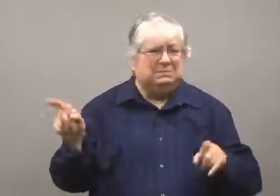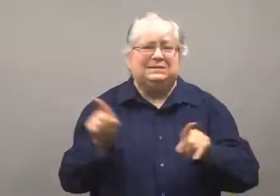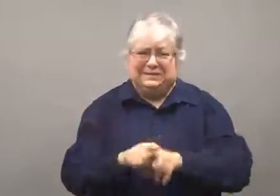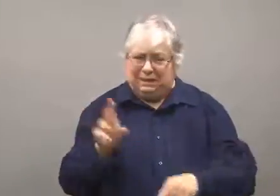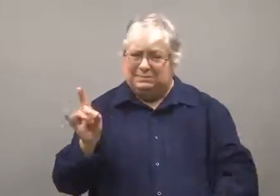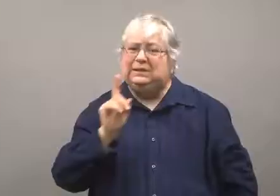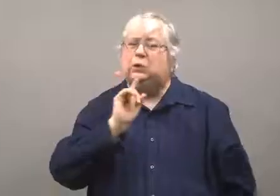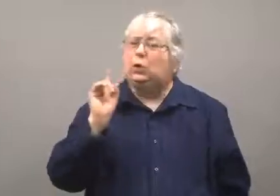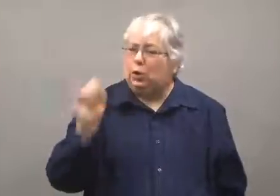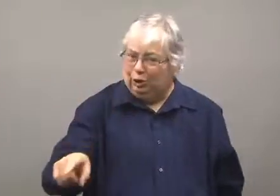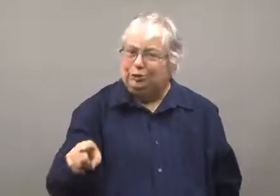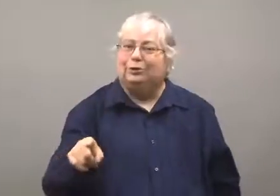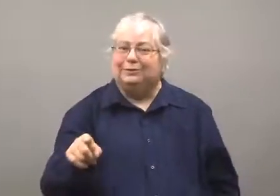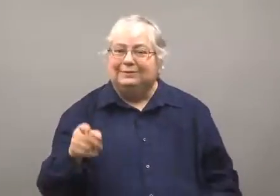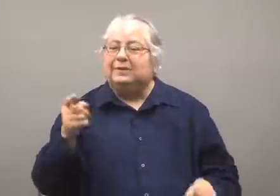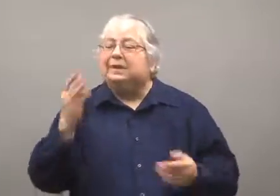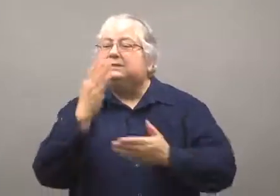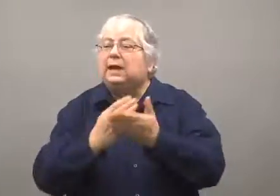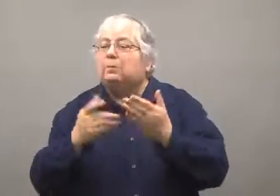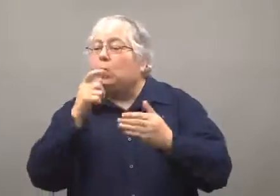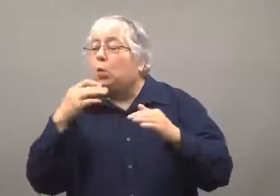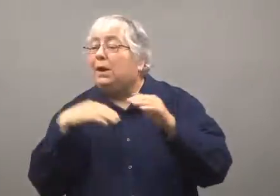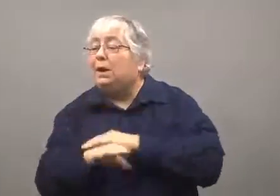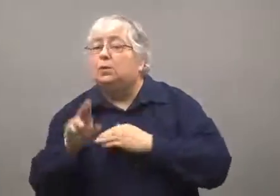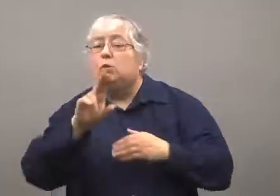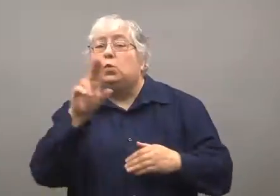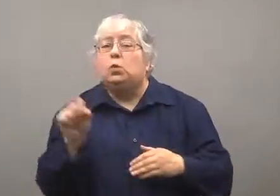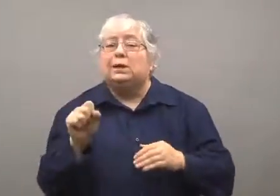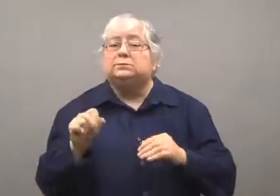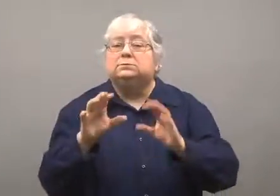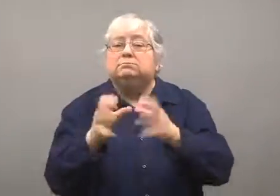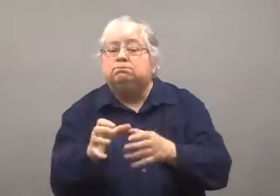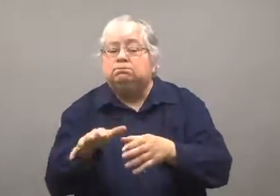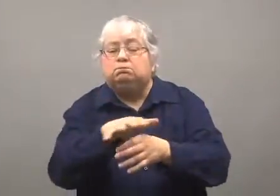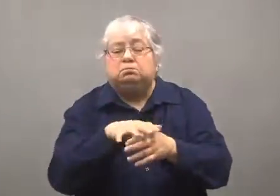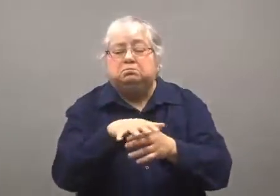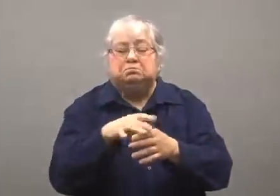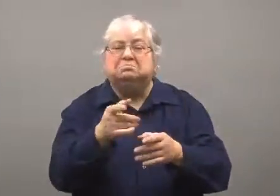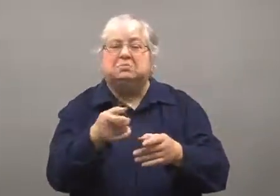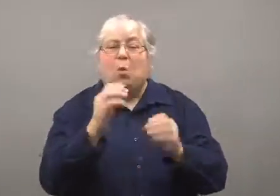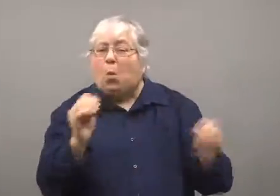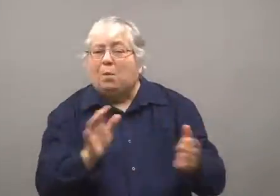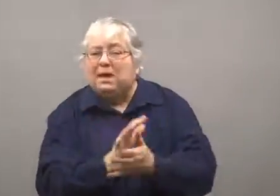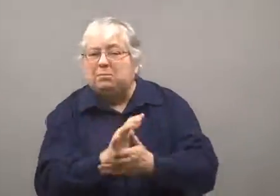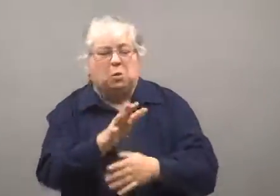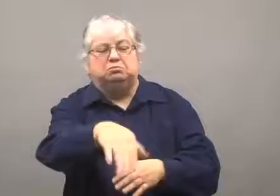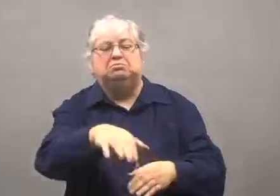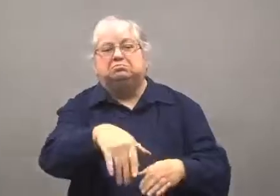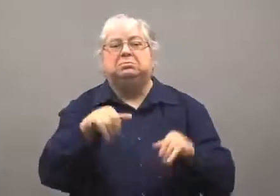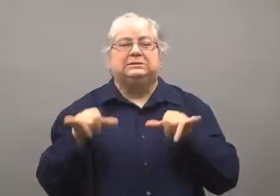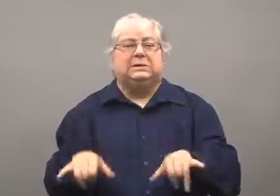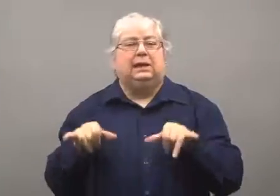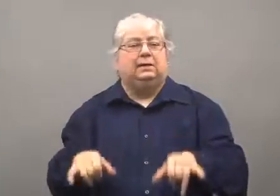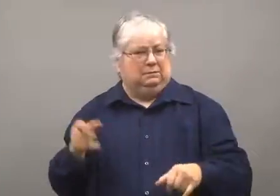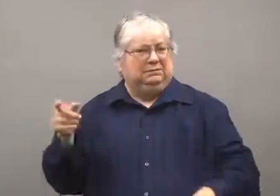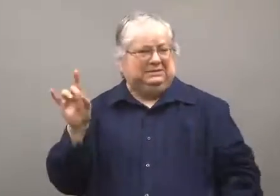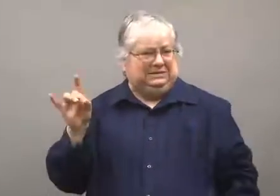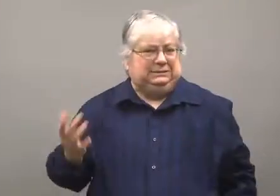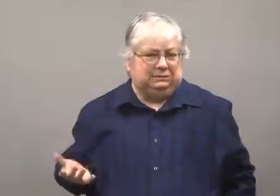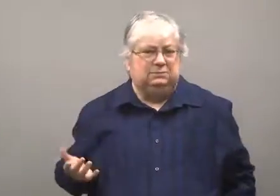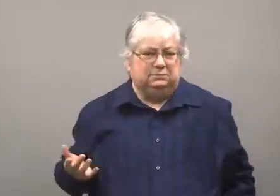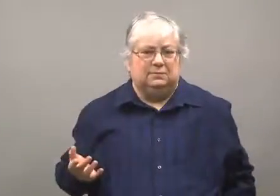who issued executive orders protecting certain groups of immigrants.